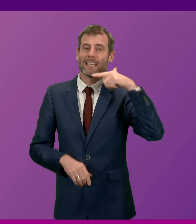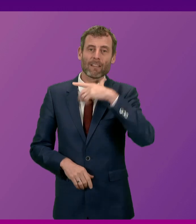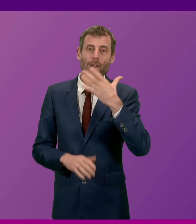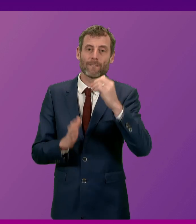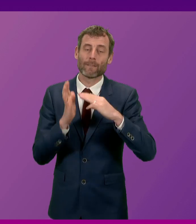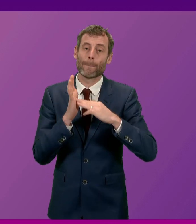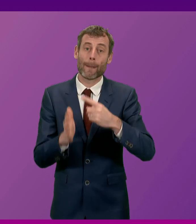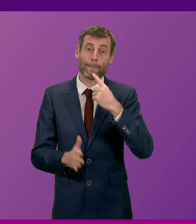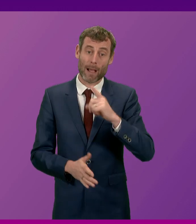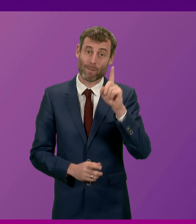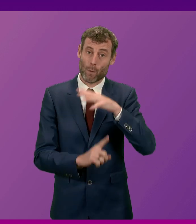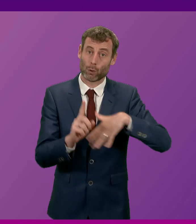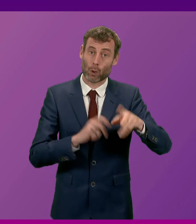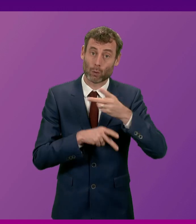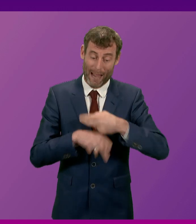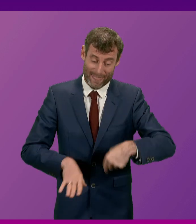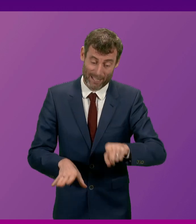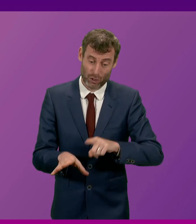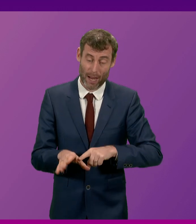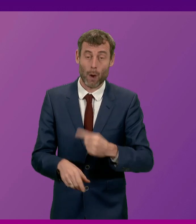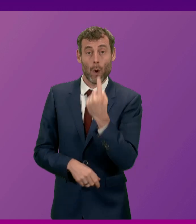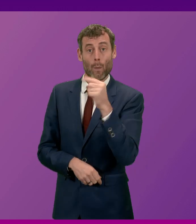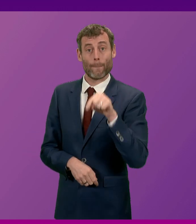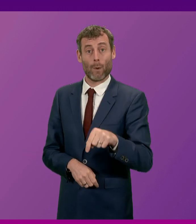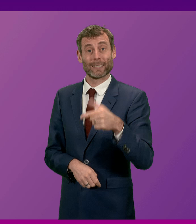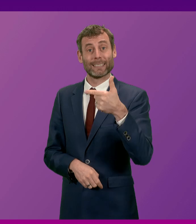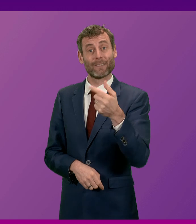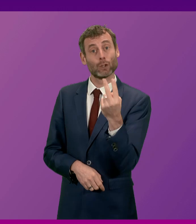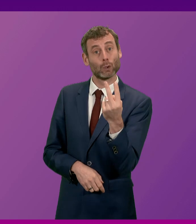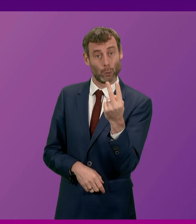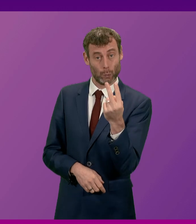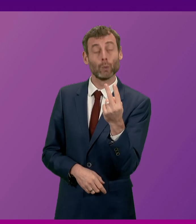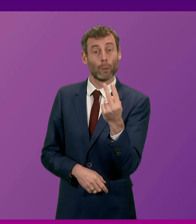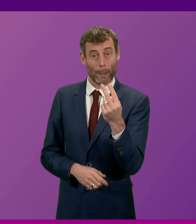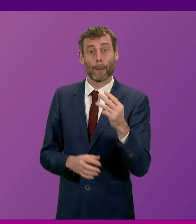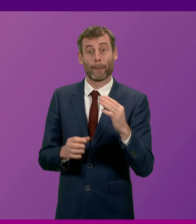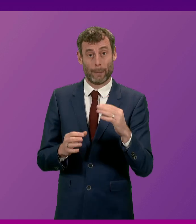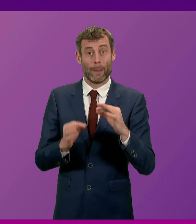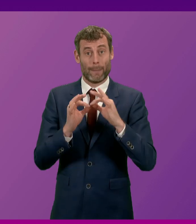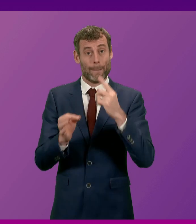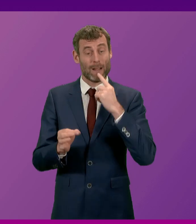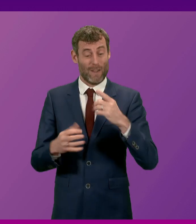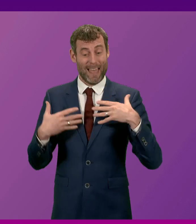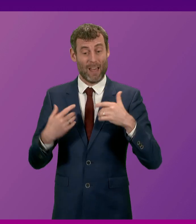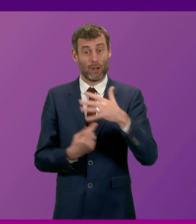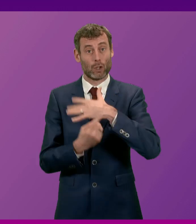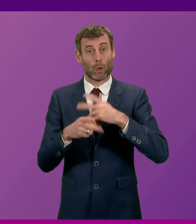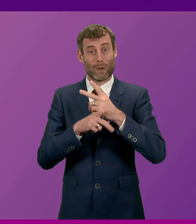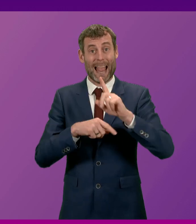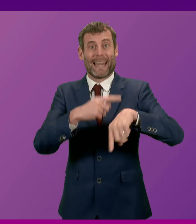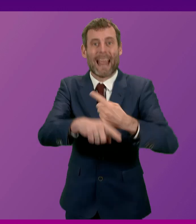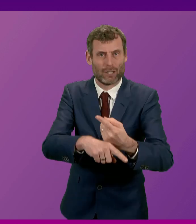year and £1.72 billion for health and social care next year. The First Minister demanded £70